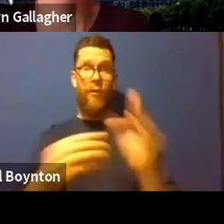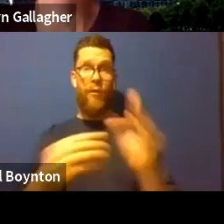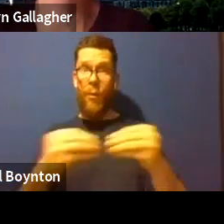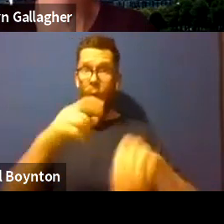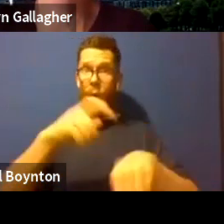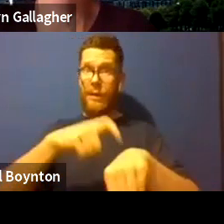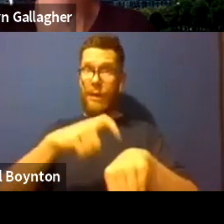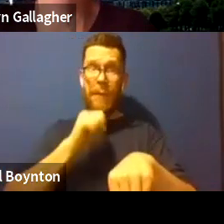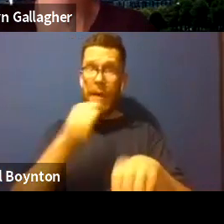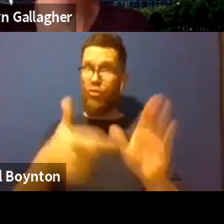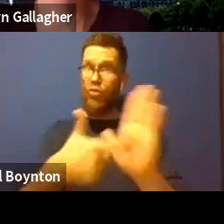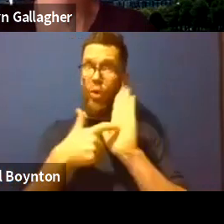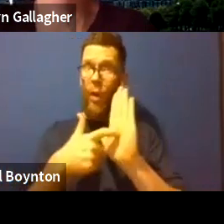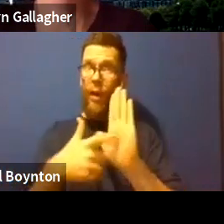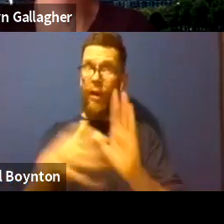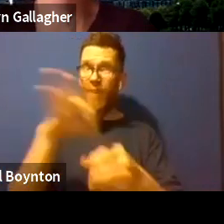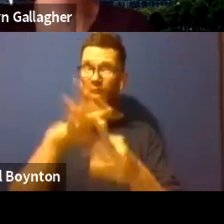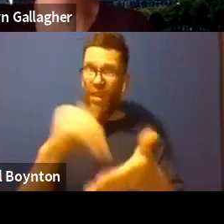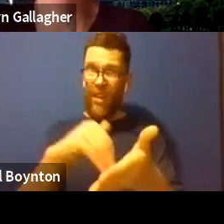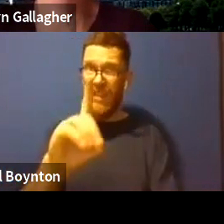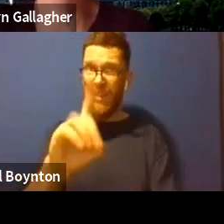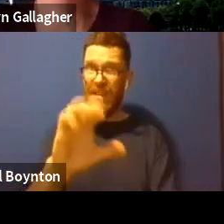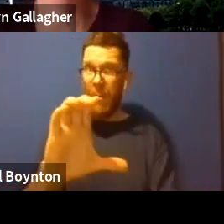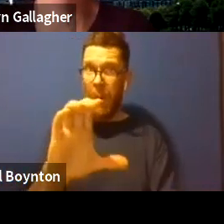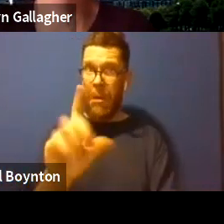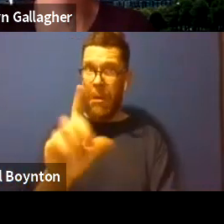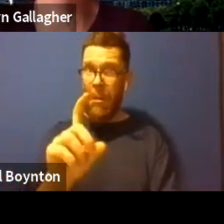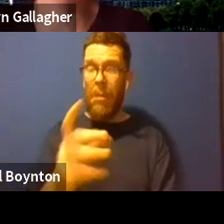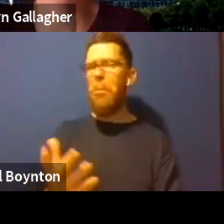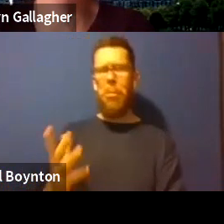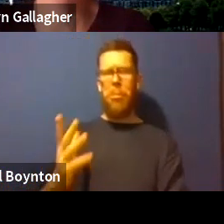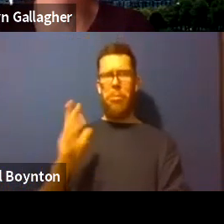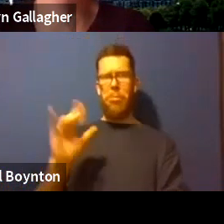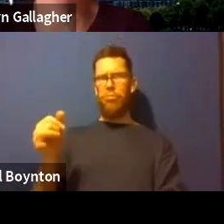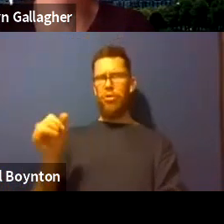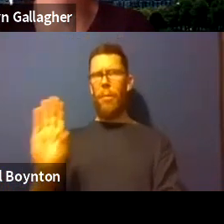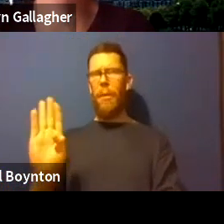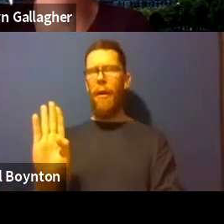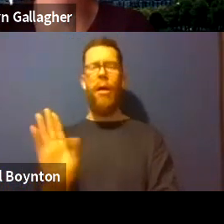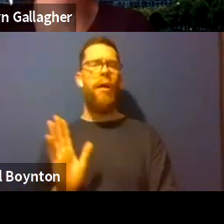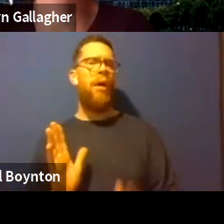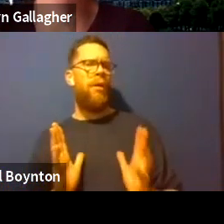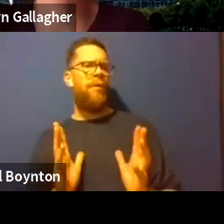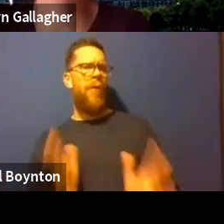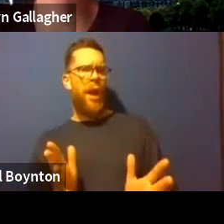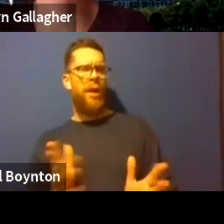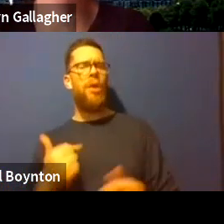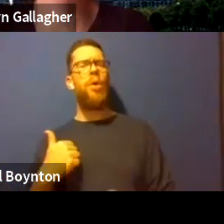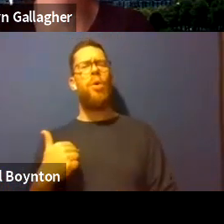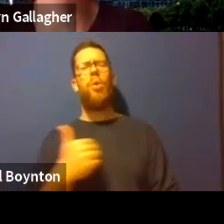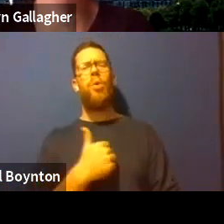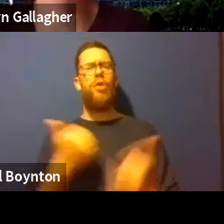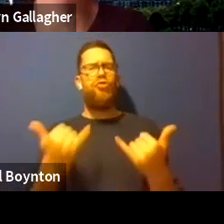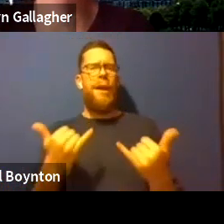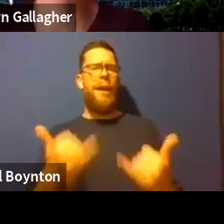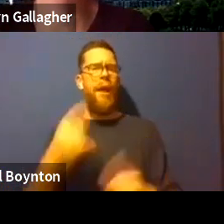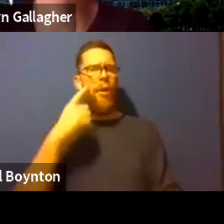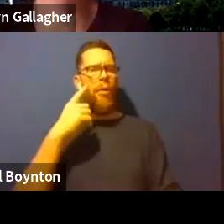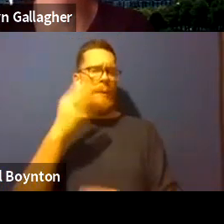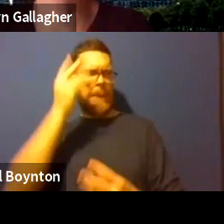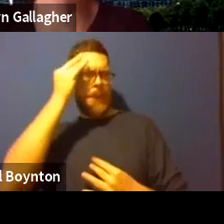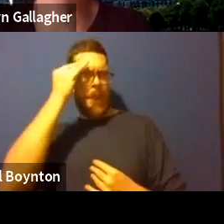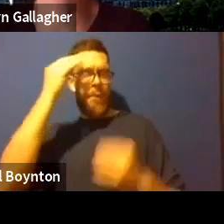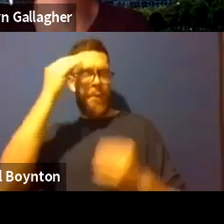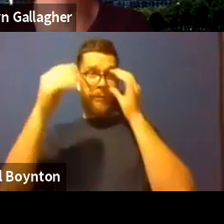Joe Baeta, Supt. : I don't have a problem with that, based upon what I'm seeing with the data, the changes that were thinking of doing is what we're internally calling a phase in process per communication that you folks received for me and